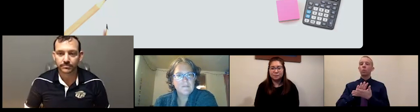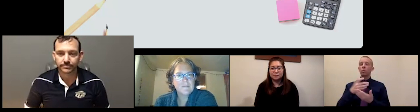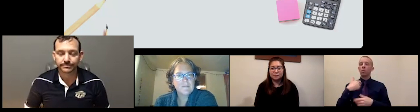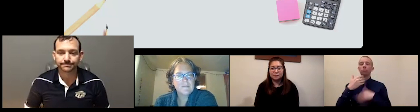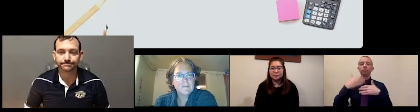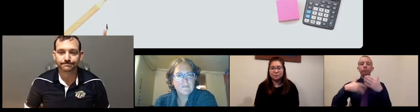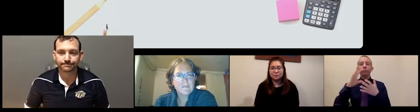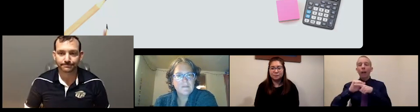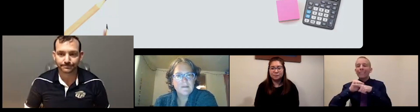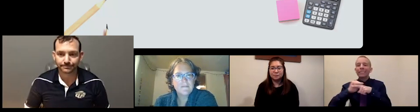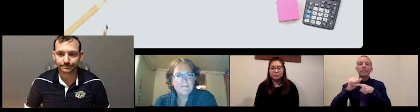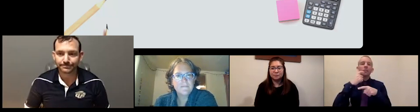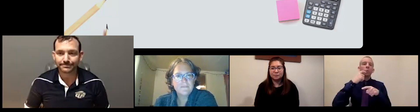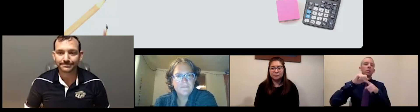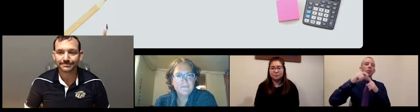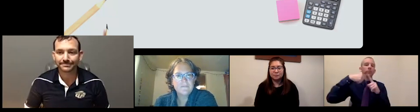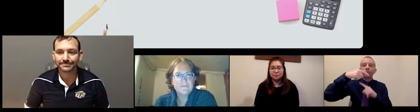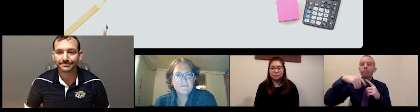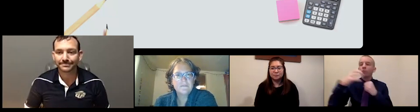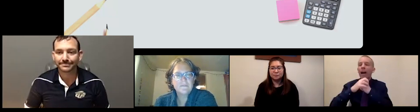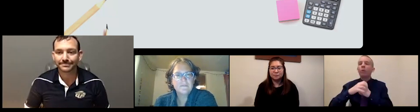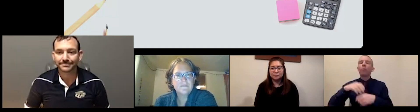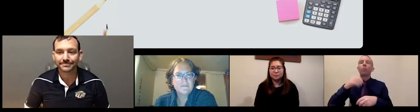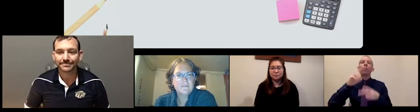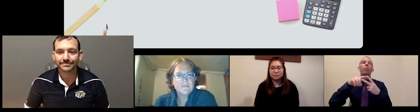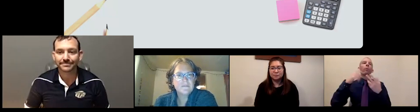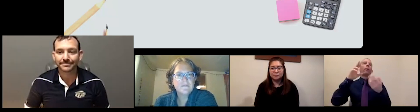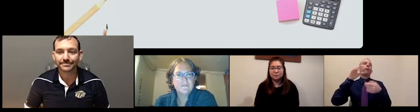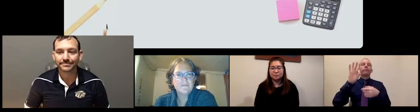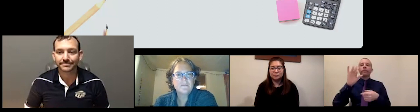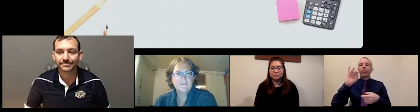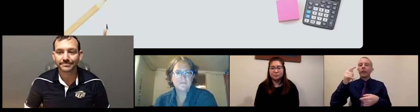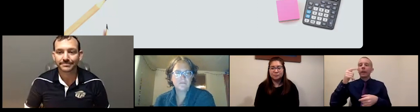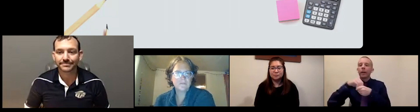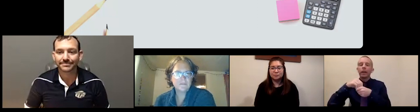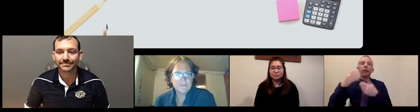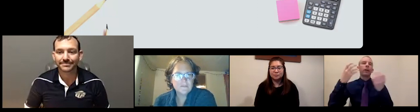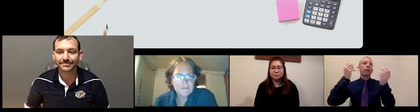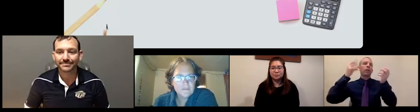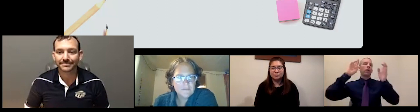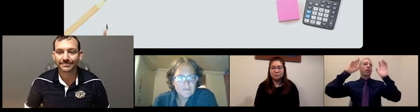I practiced with teeth, crowns, or fillings, or other things.